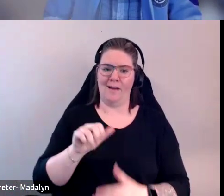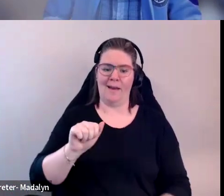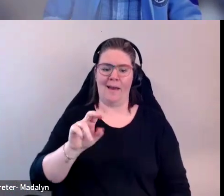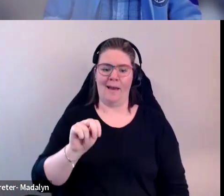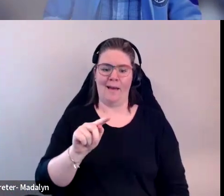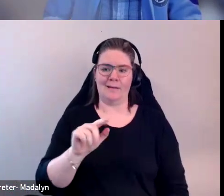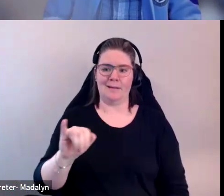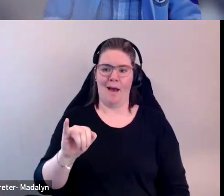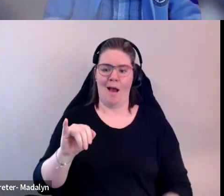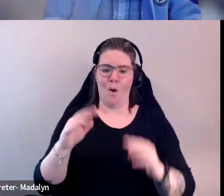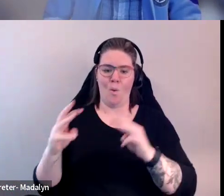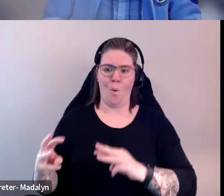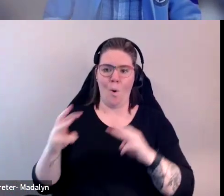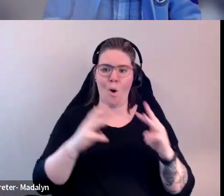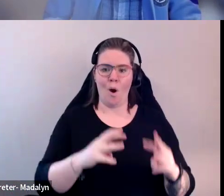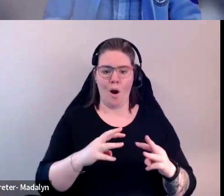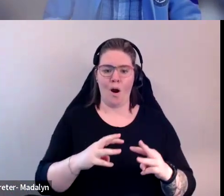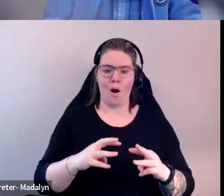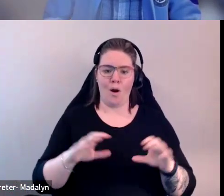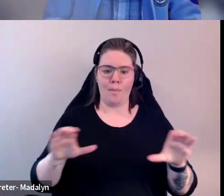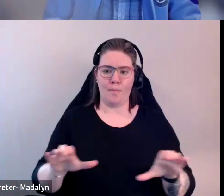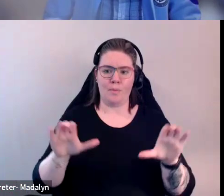Don Posh: movement movement during the Iraq War.